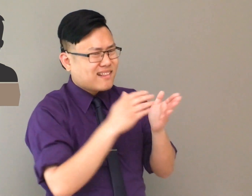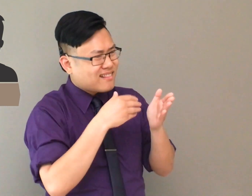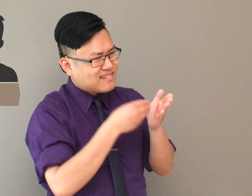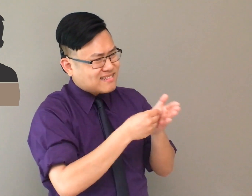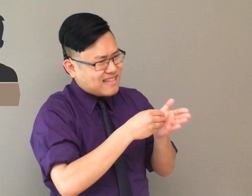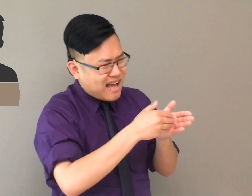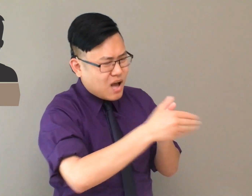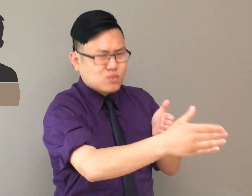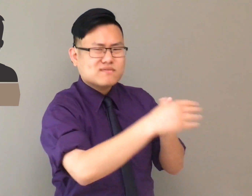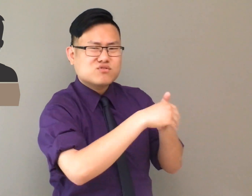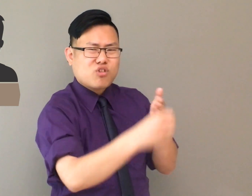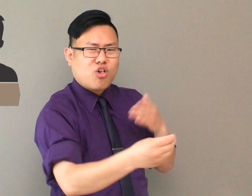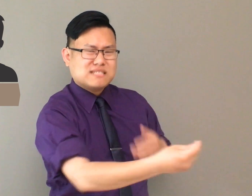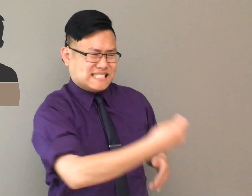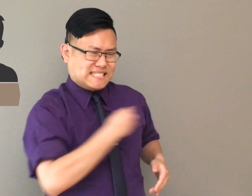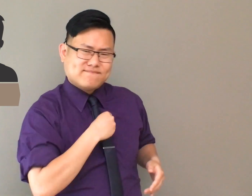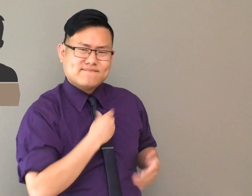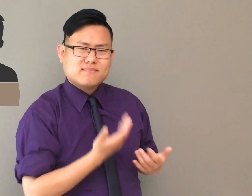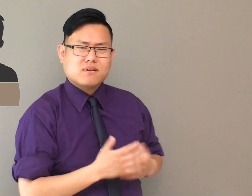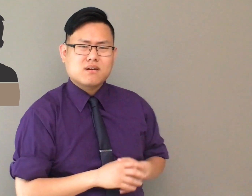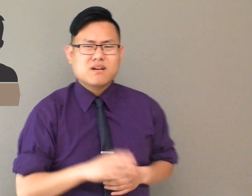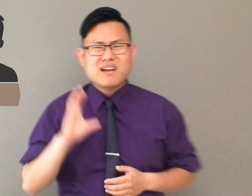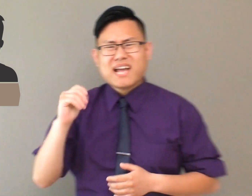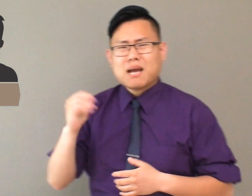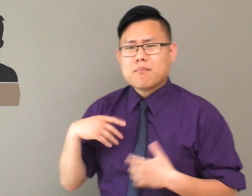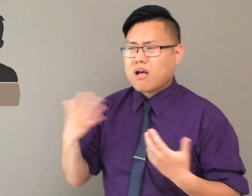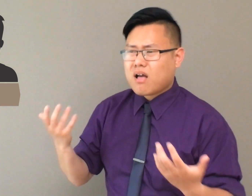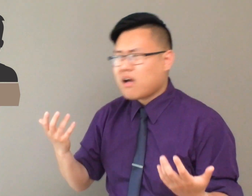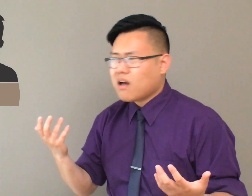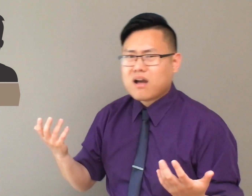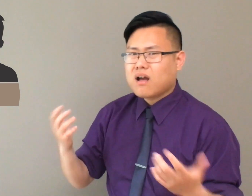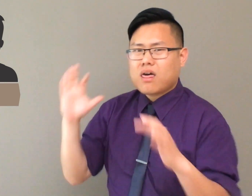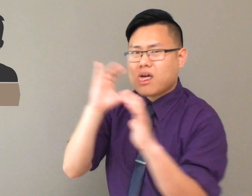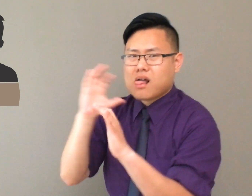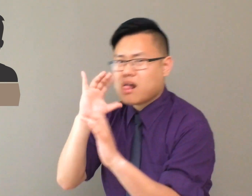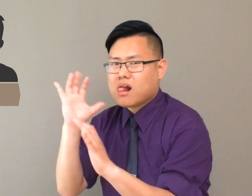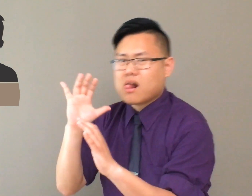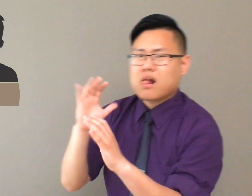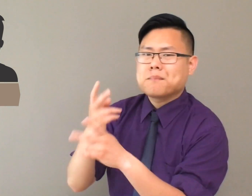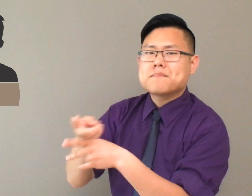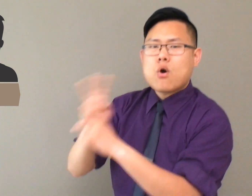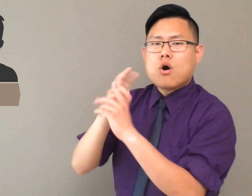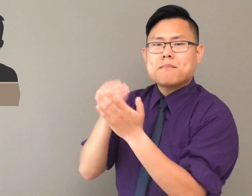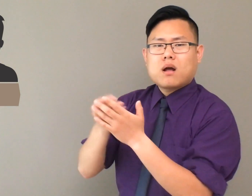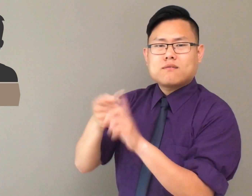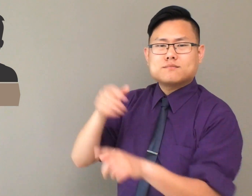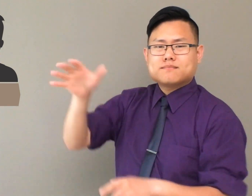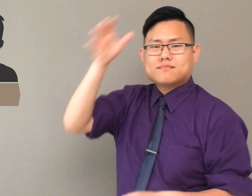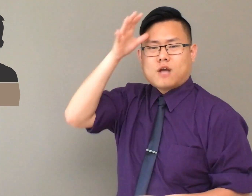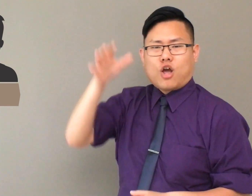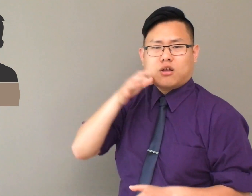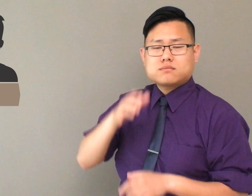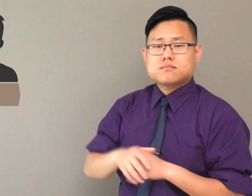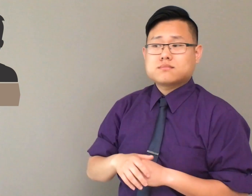of dollars he didn’t have. Without any other options, Cam turned to his parents to borrow